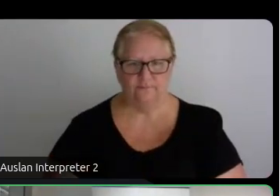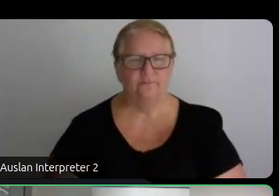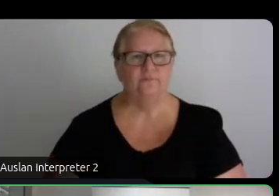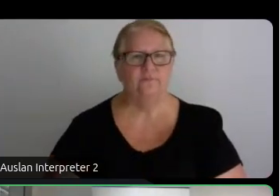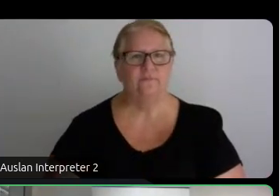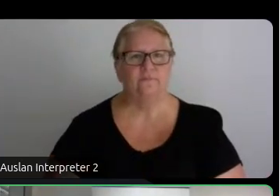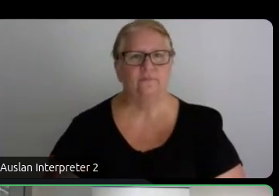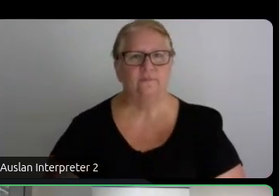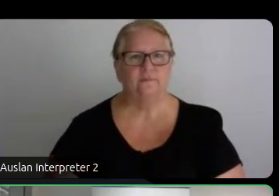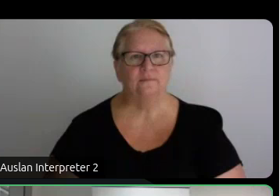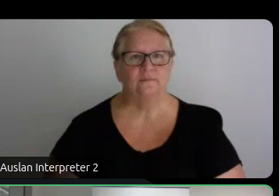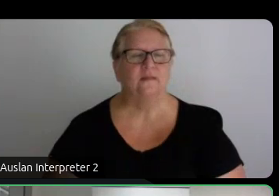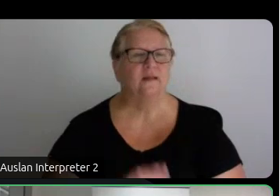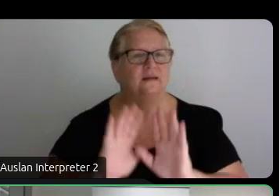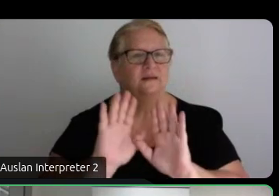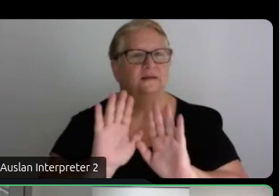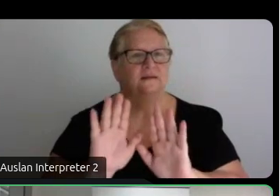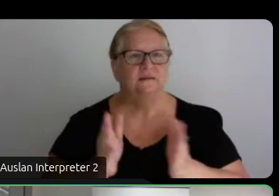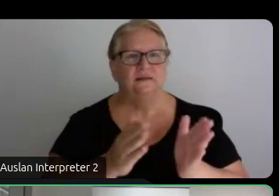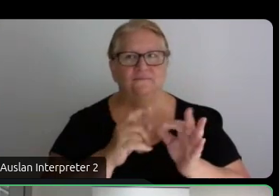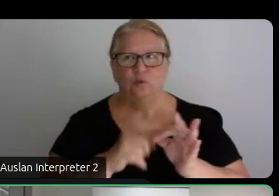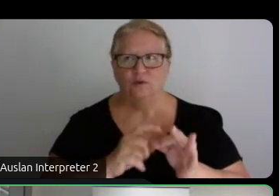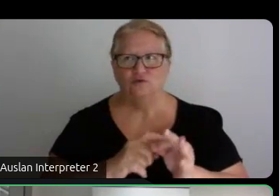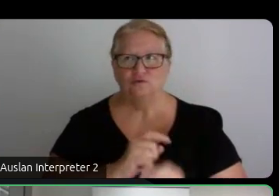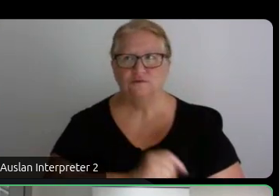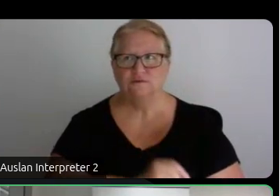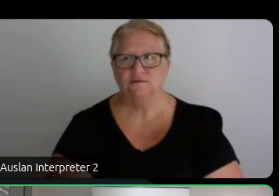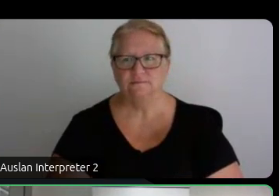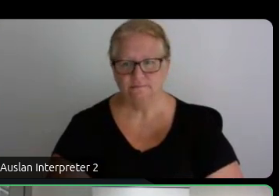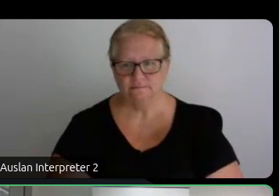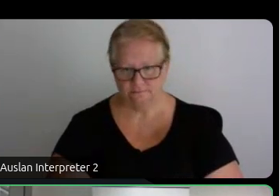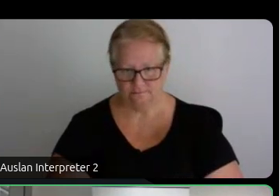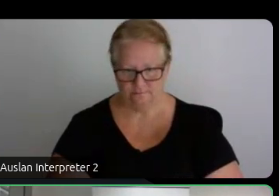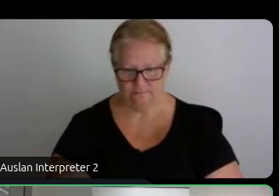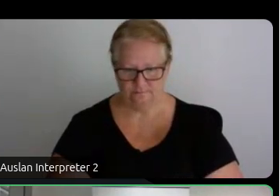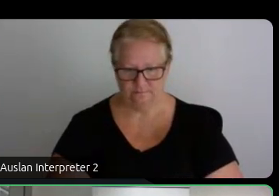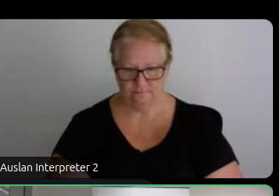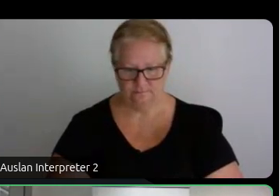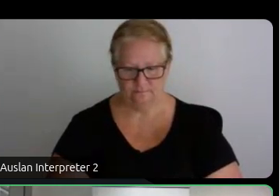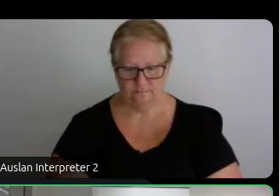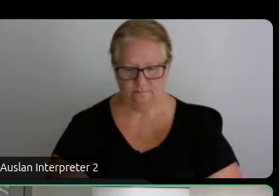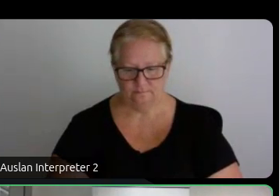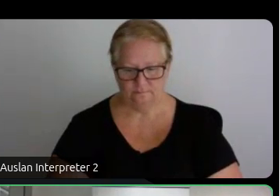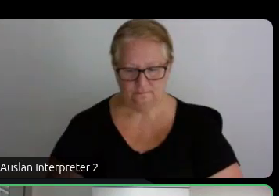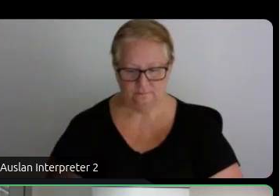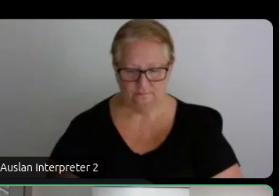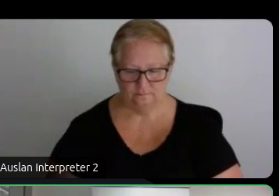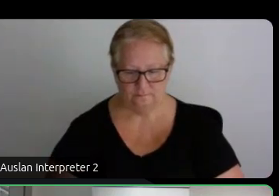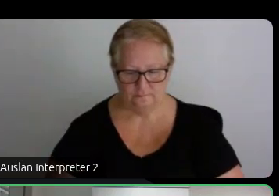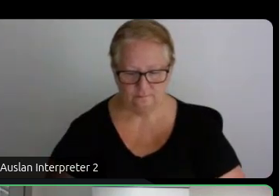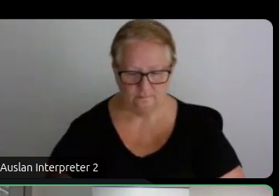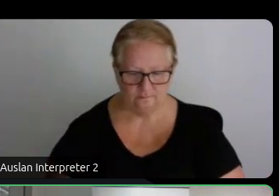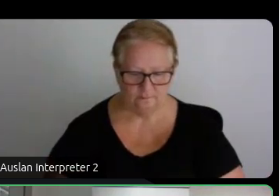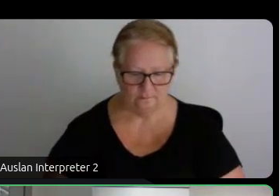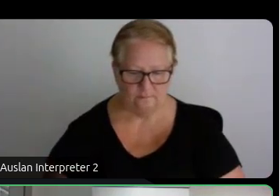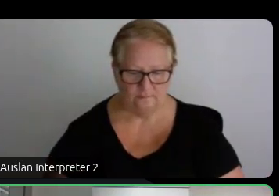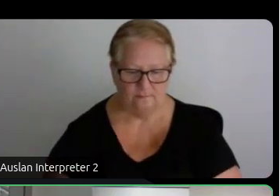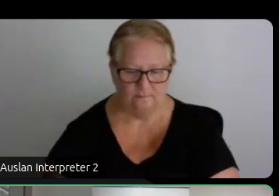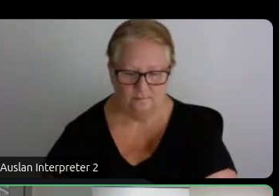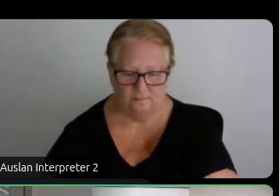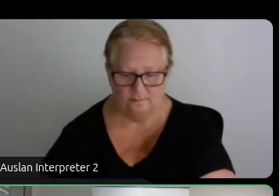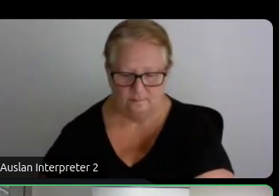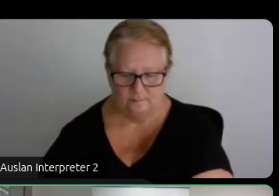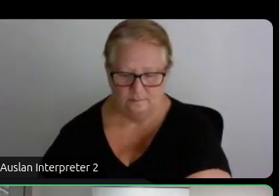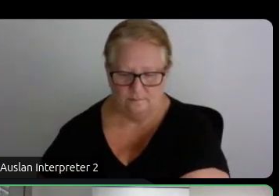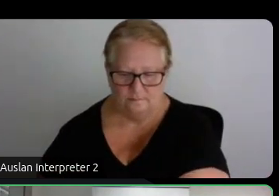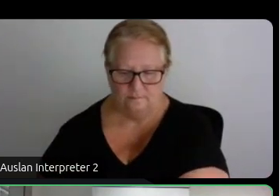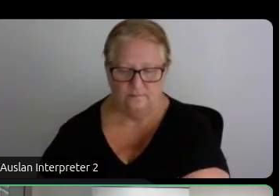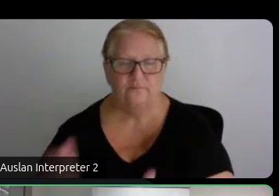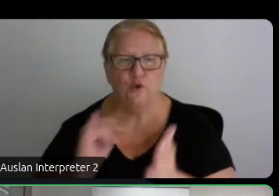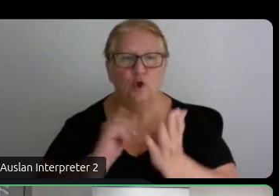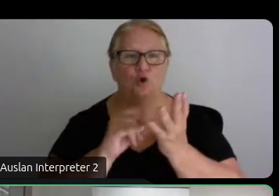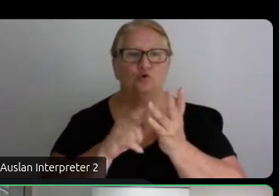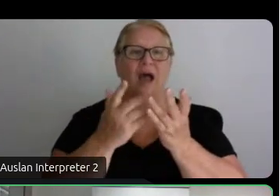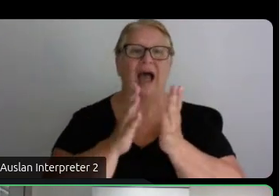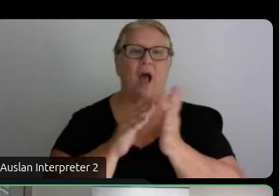Move on to the next. Yeah. Okay. So at the moment um the way to get supports funded in uh an NDIS